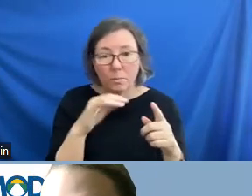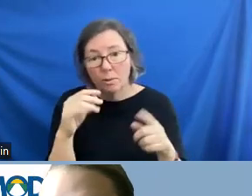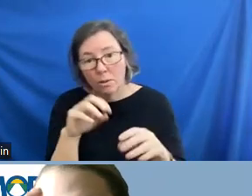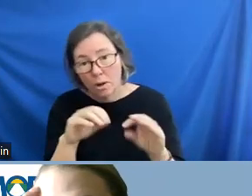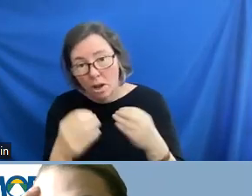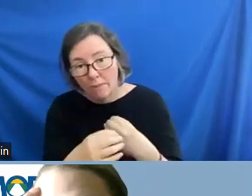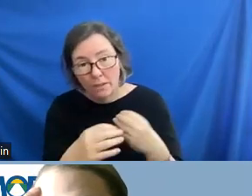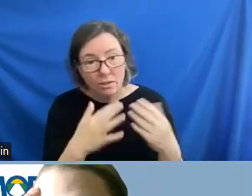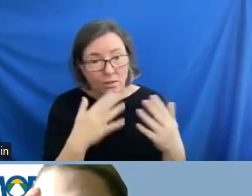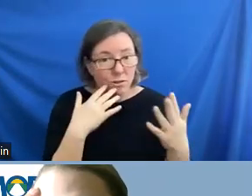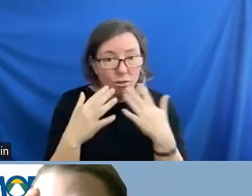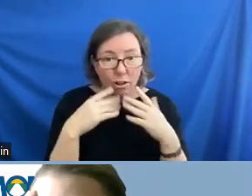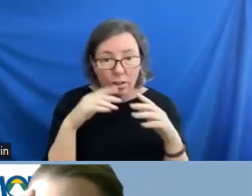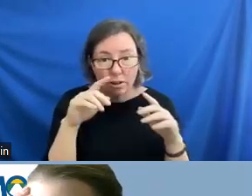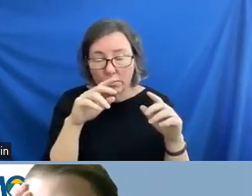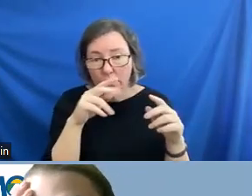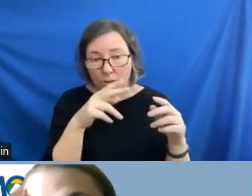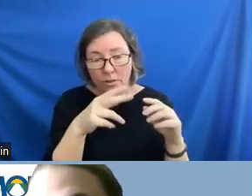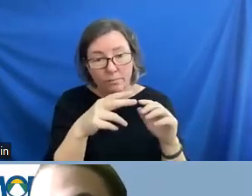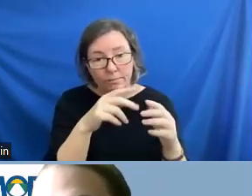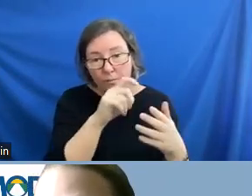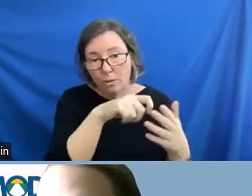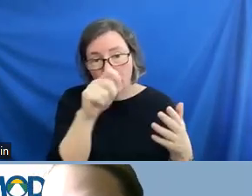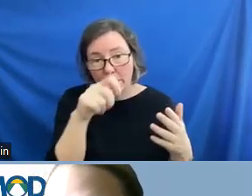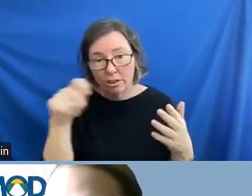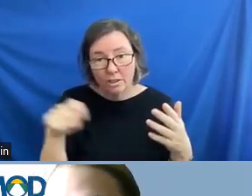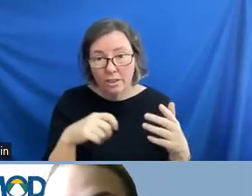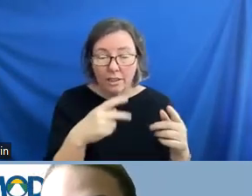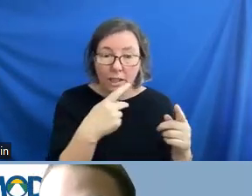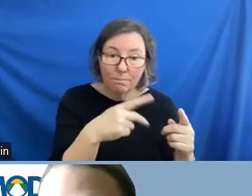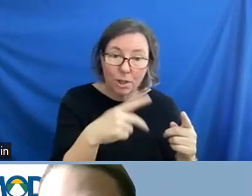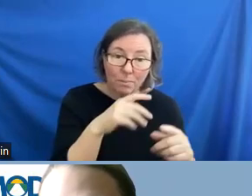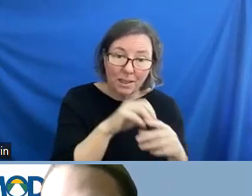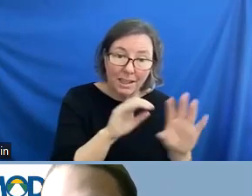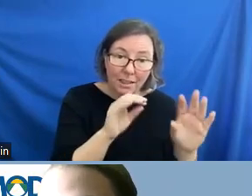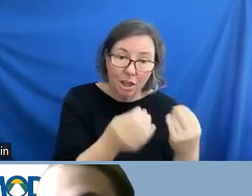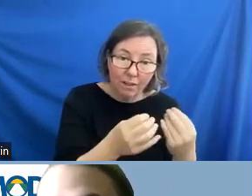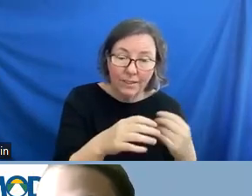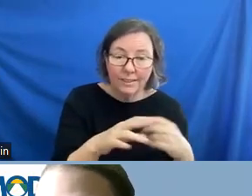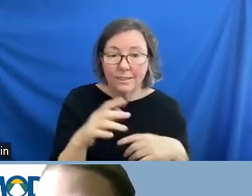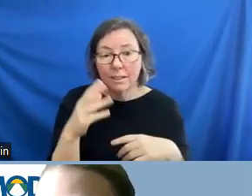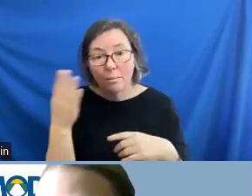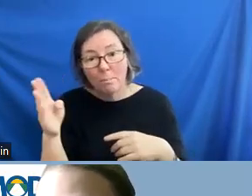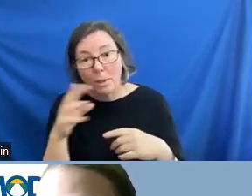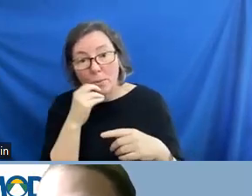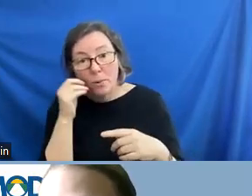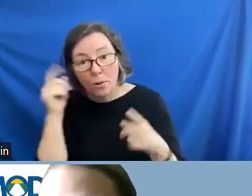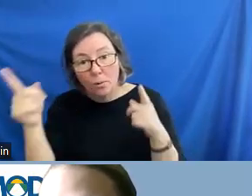with you know, a purple for the days they're in the office and blue are the days they're at home.